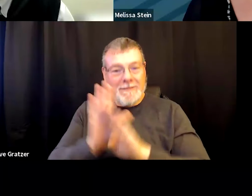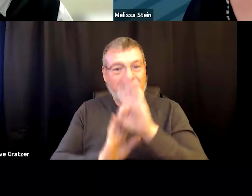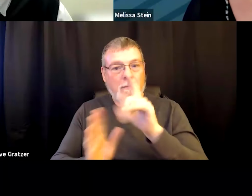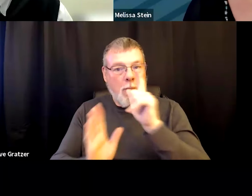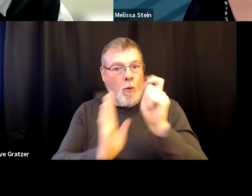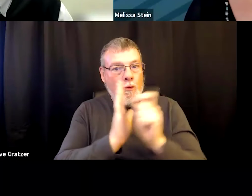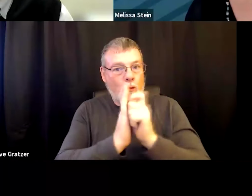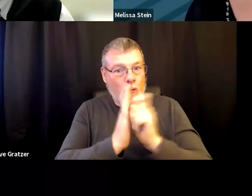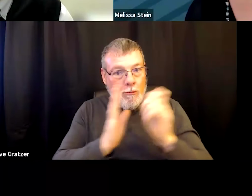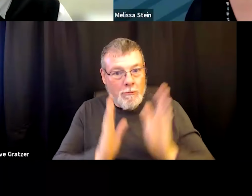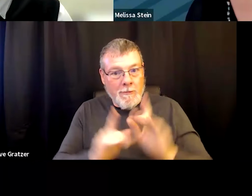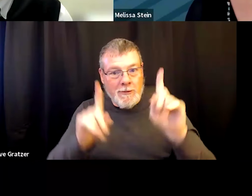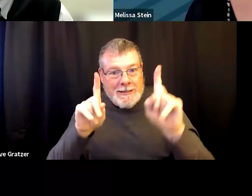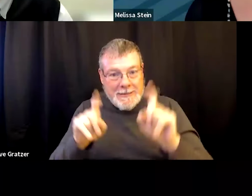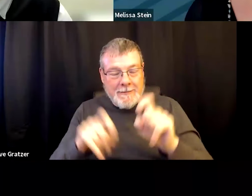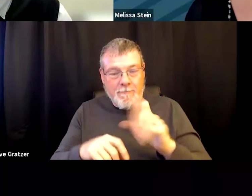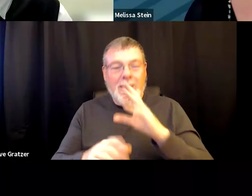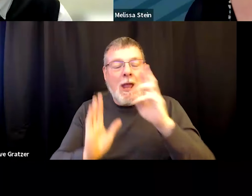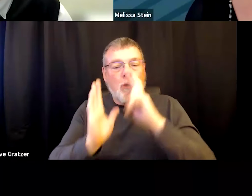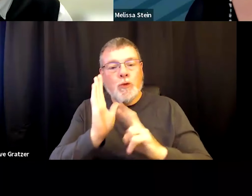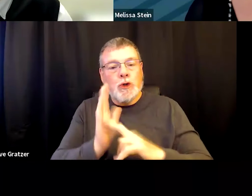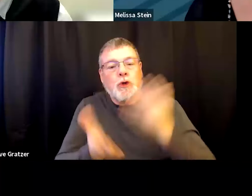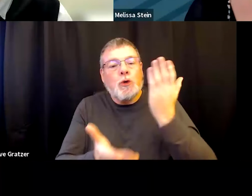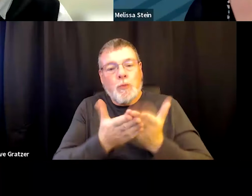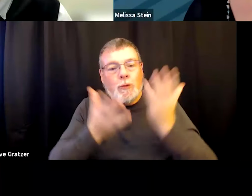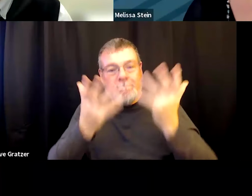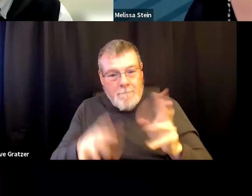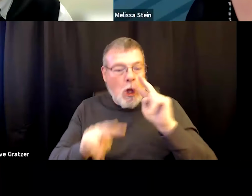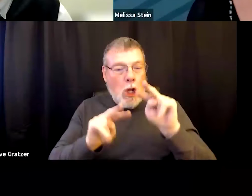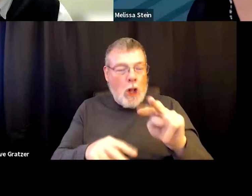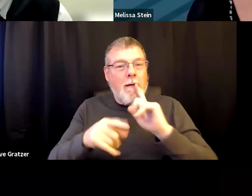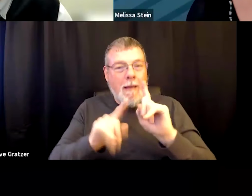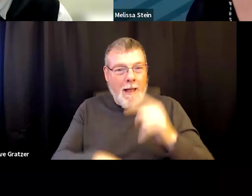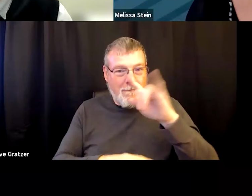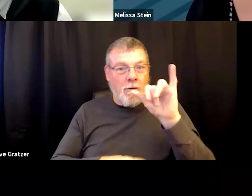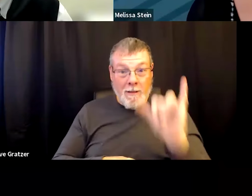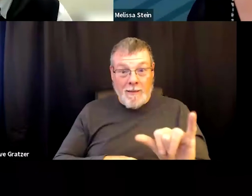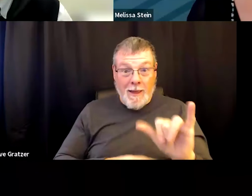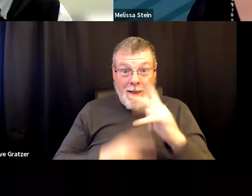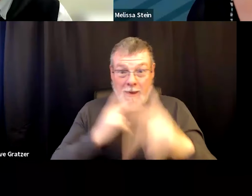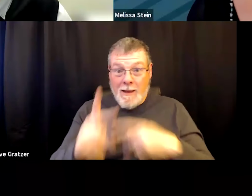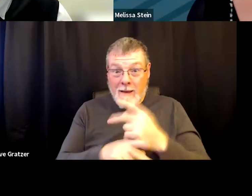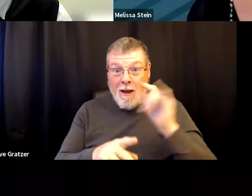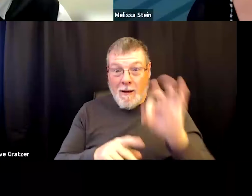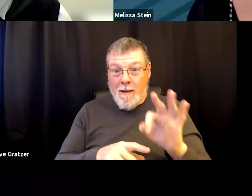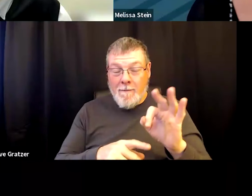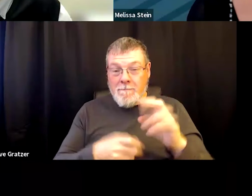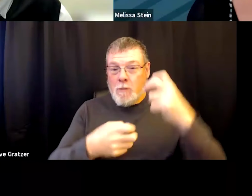and that have been researched to look at the outcomes for that particular type of disorder or problem area.